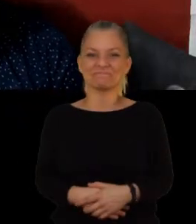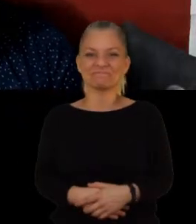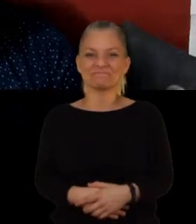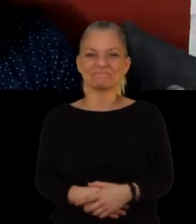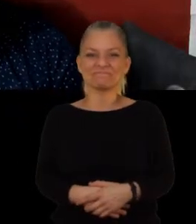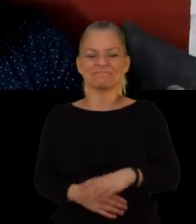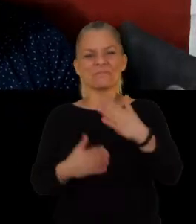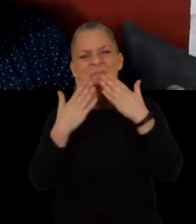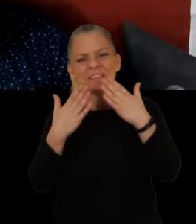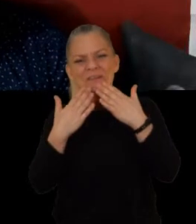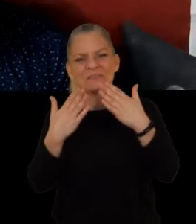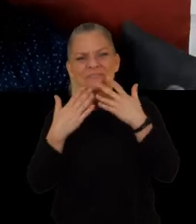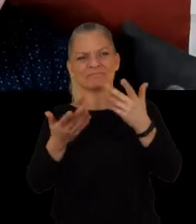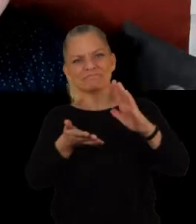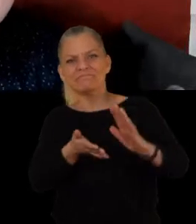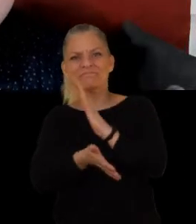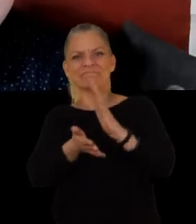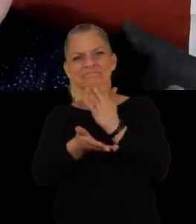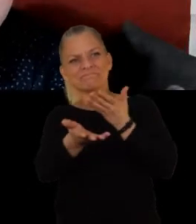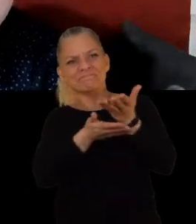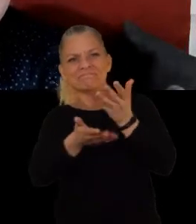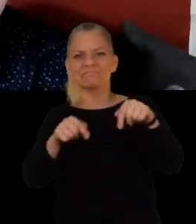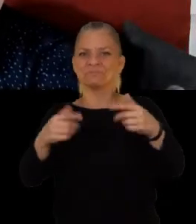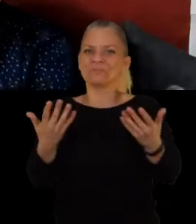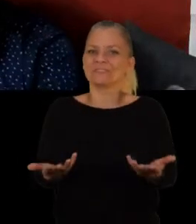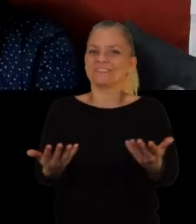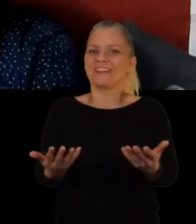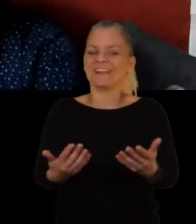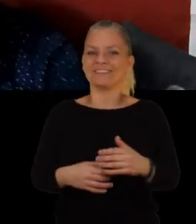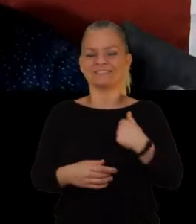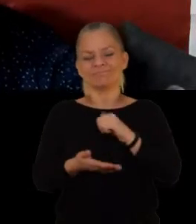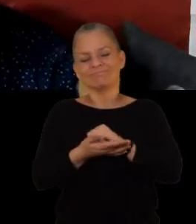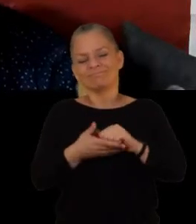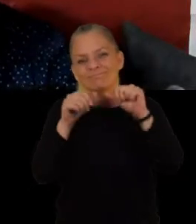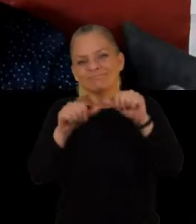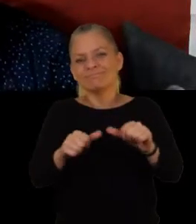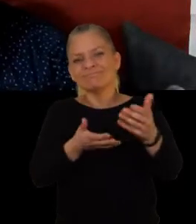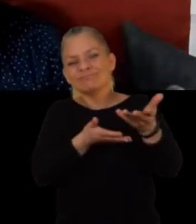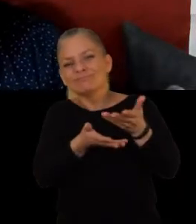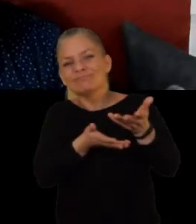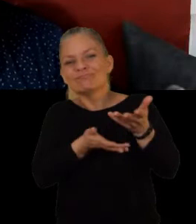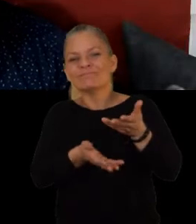welcome thanks Lesley it's great fun to talk with you in this medium today i was like chatting with